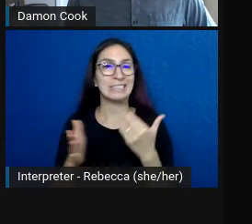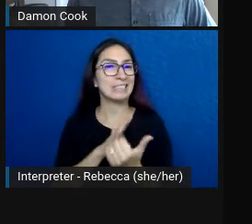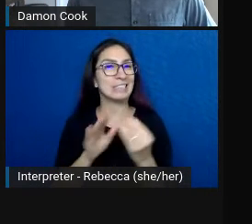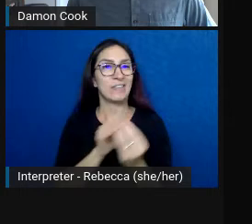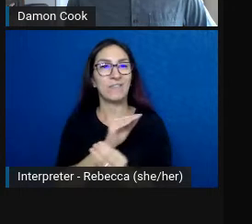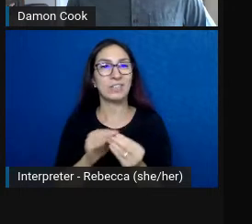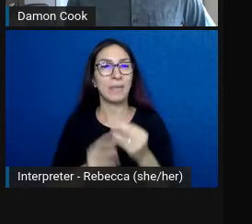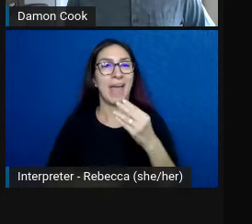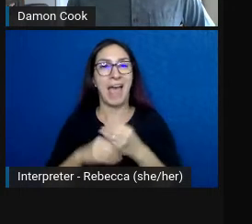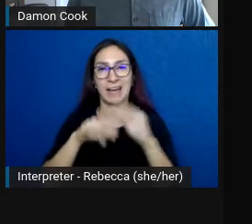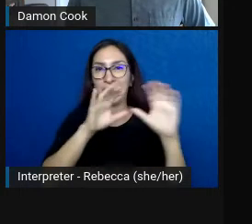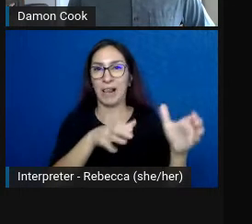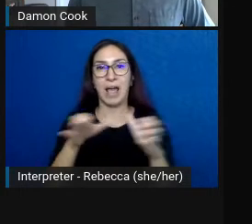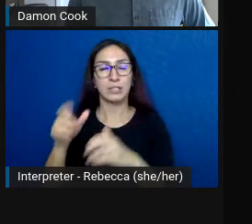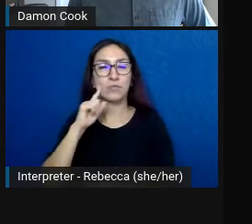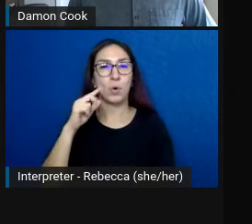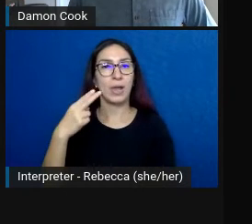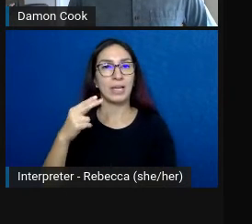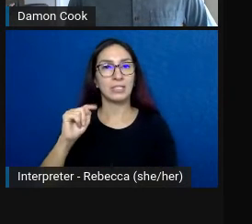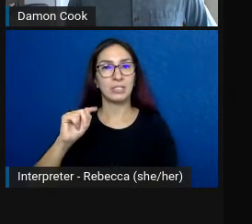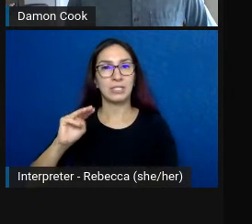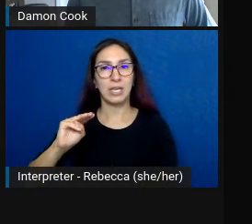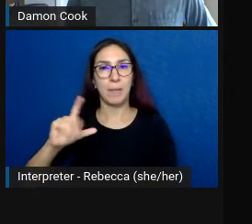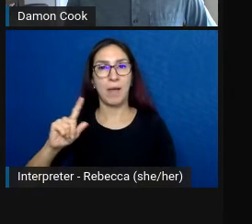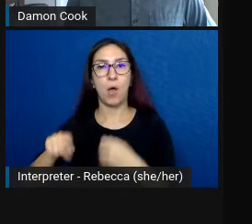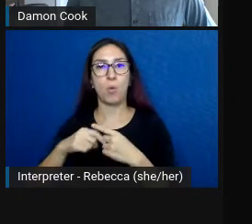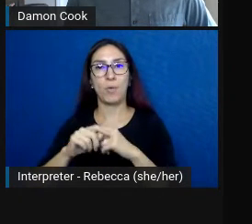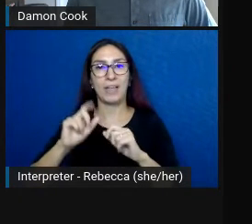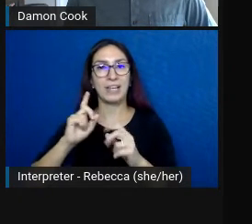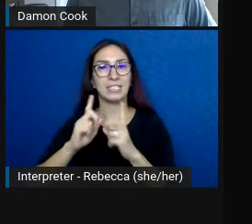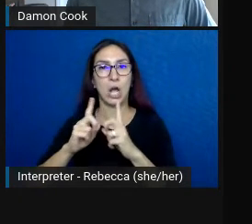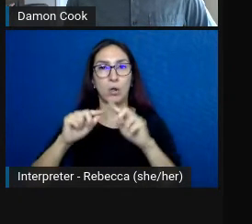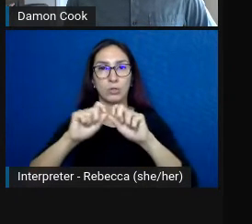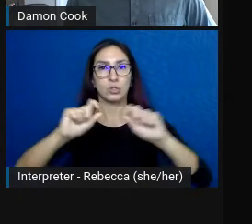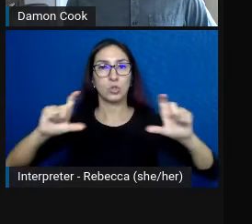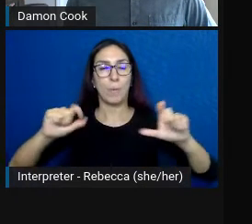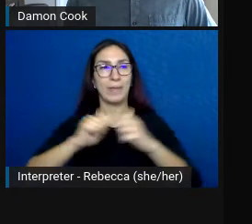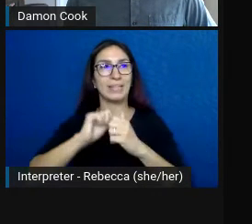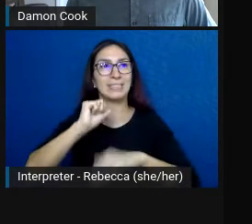when the dialog is open and setting some CSS for overflow y hidden.